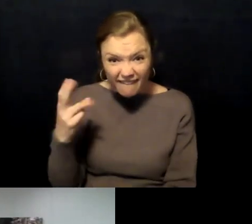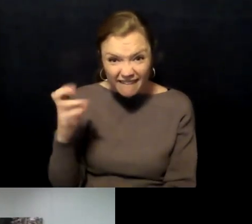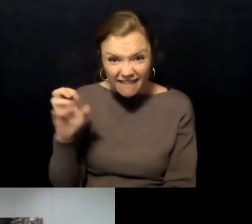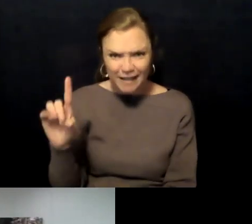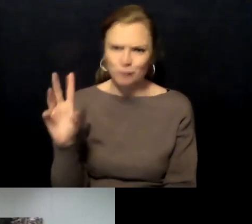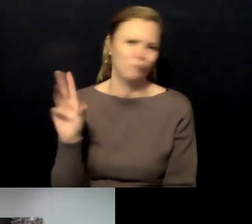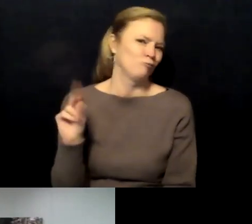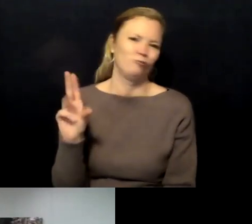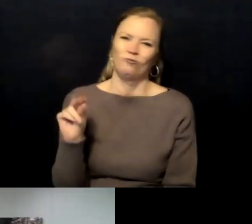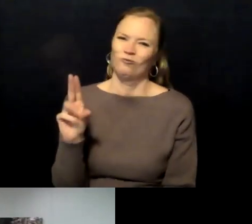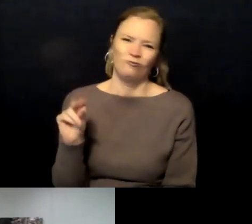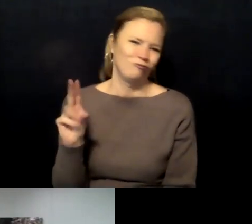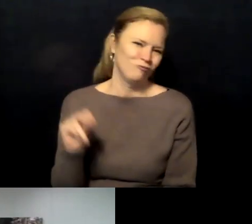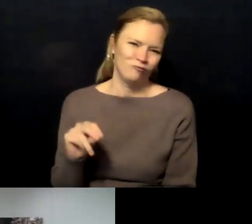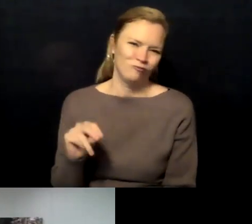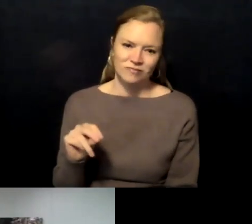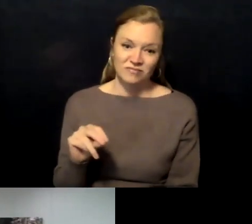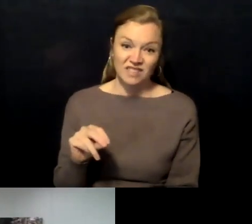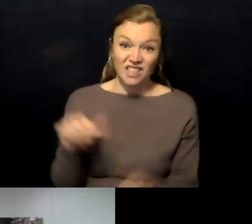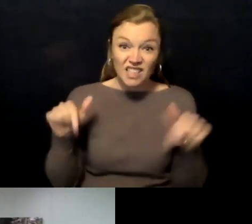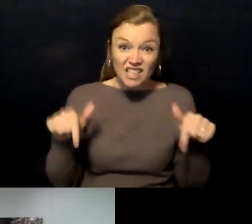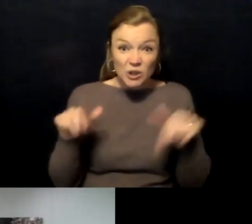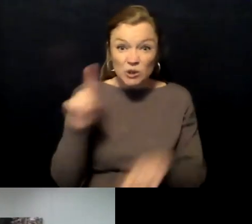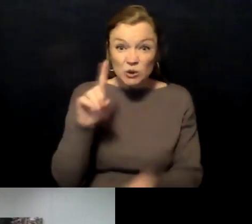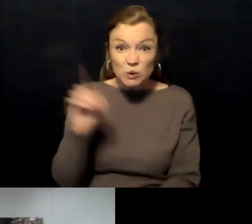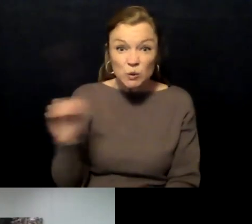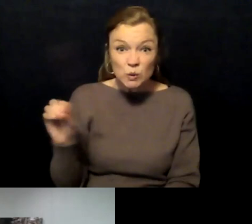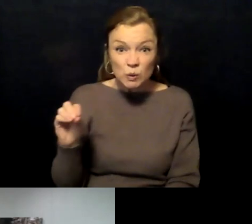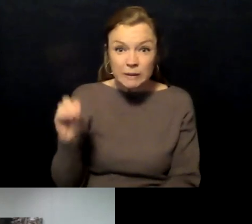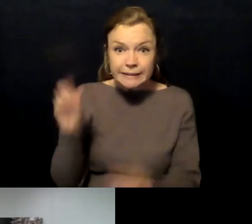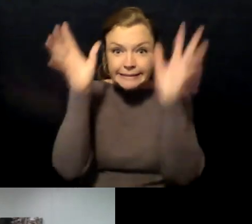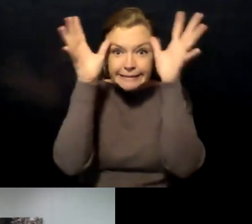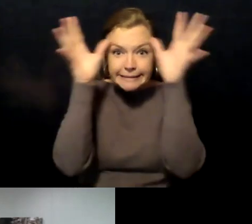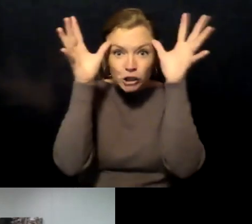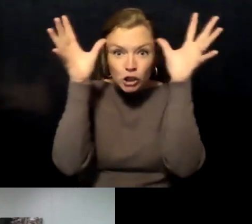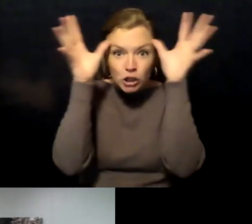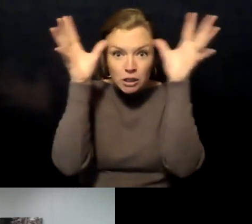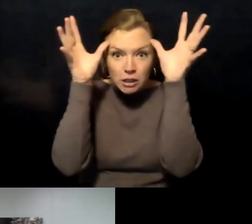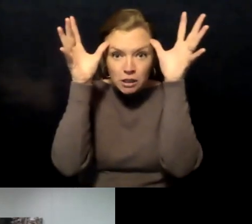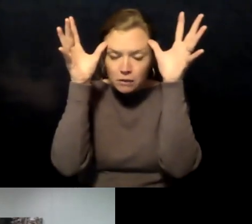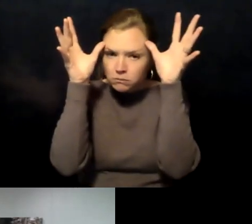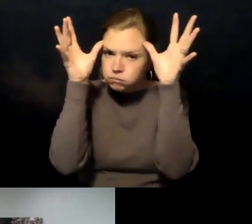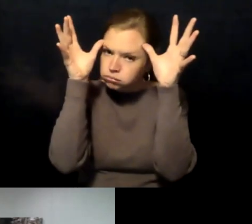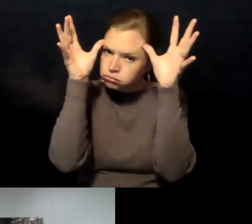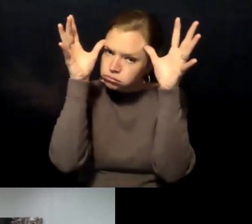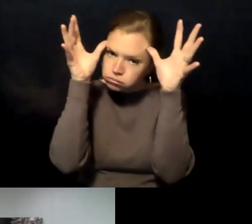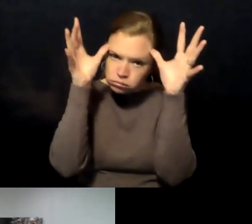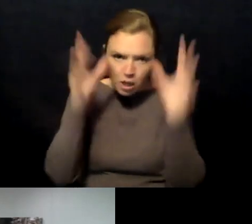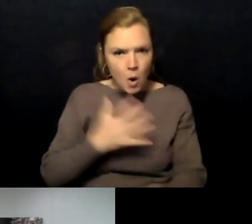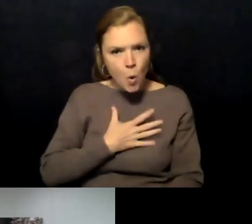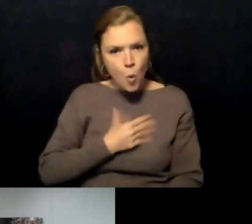really big deer problem. The white-tailed deer are just